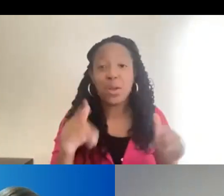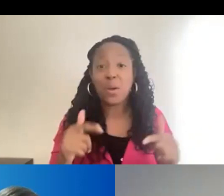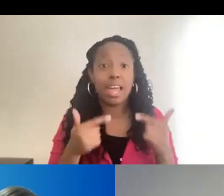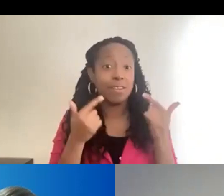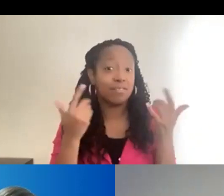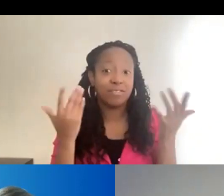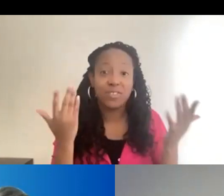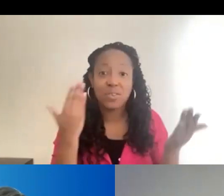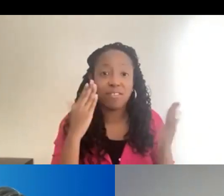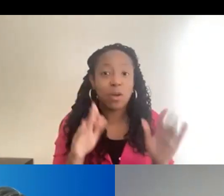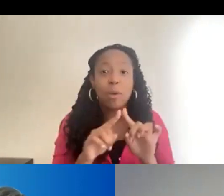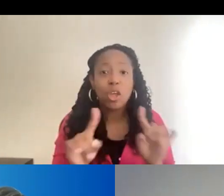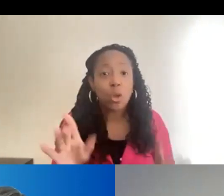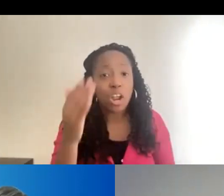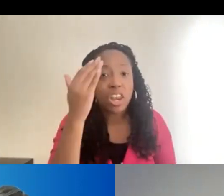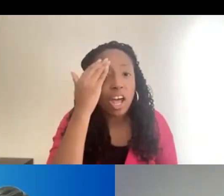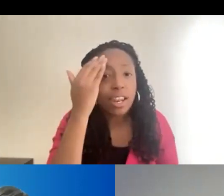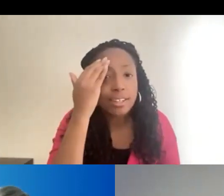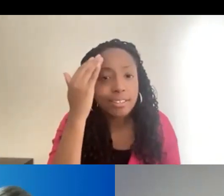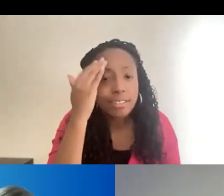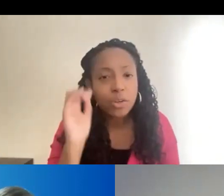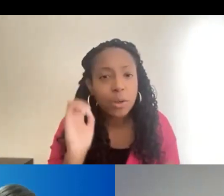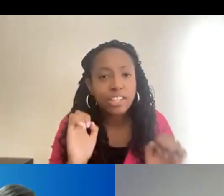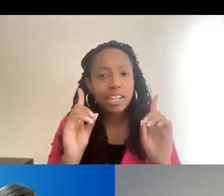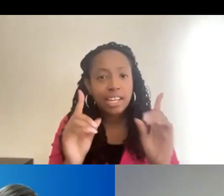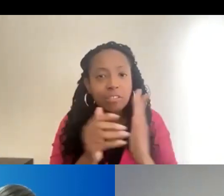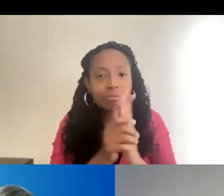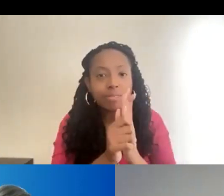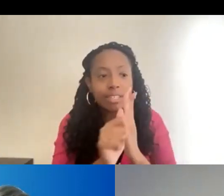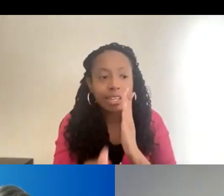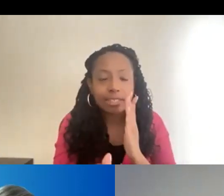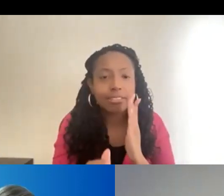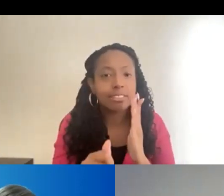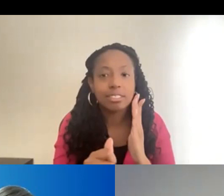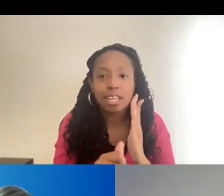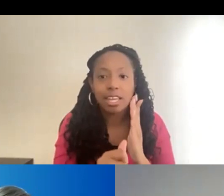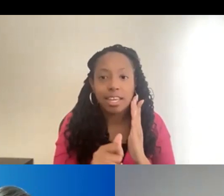your knowledge and having substantial knowledge opens up so many different career possibilities